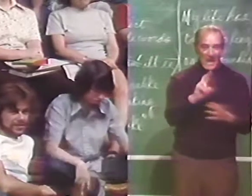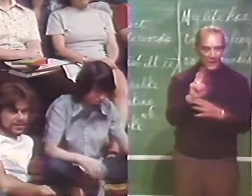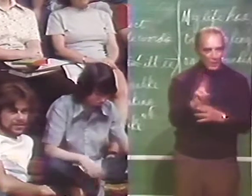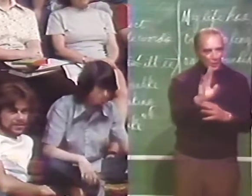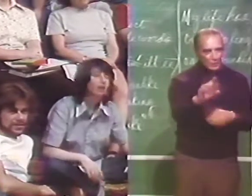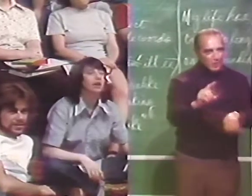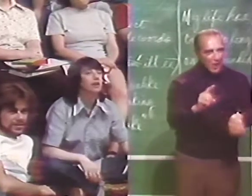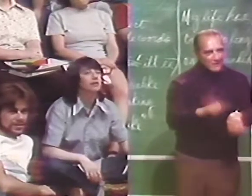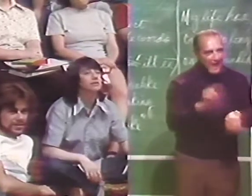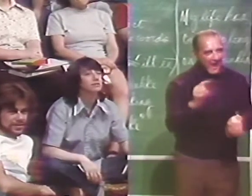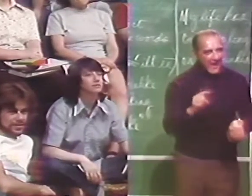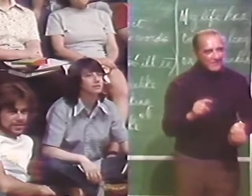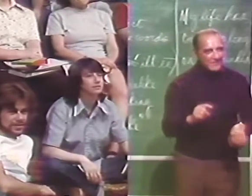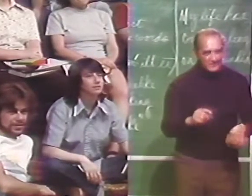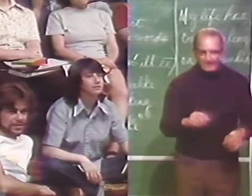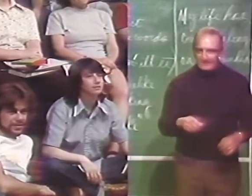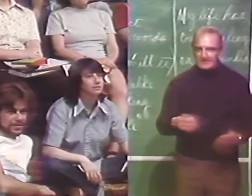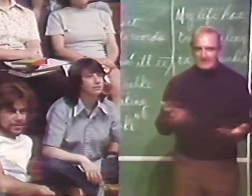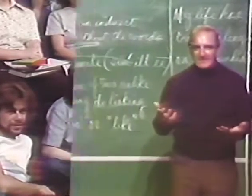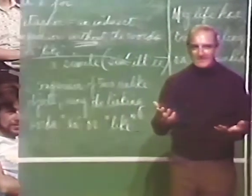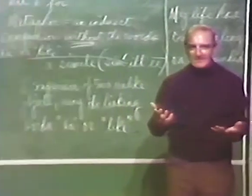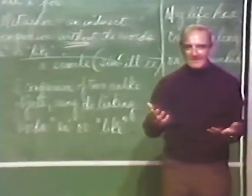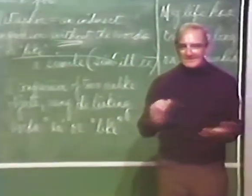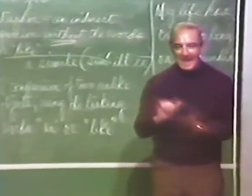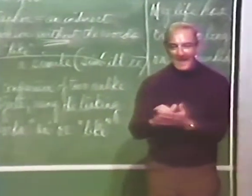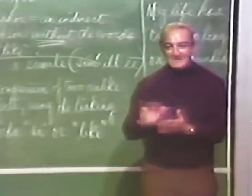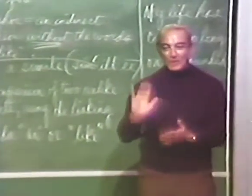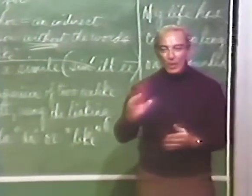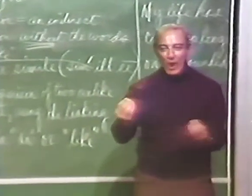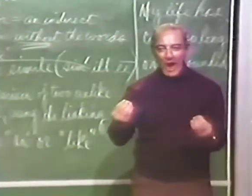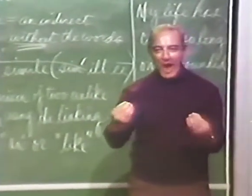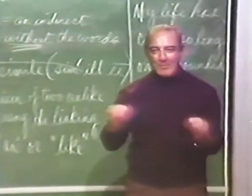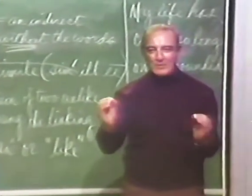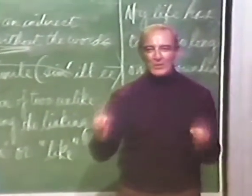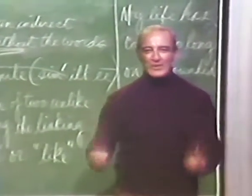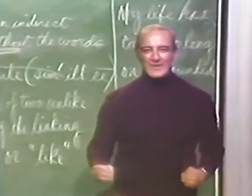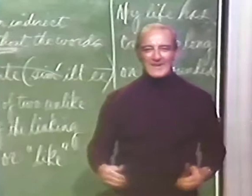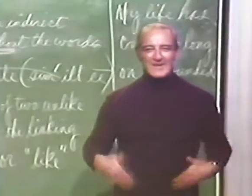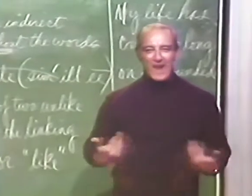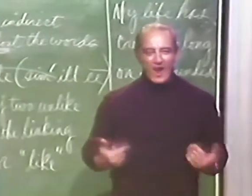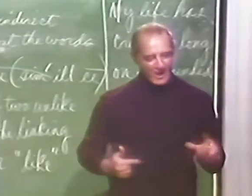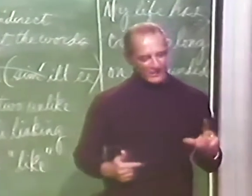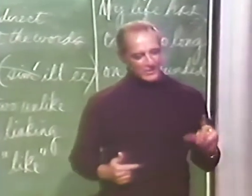OPPORTUNITY. IF I SAY, "USE YOUR TIME,"